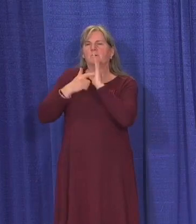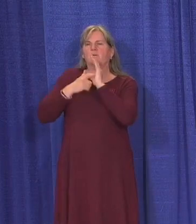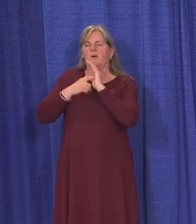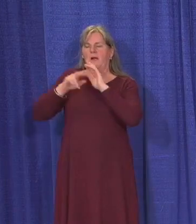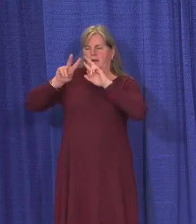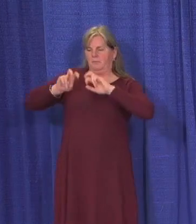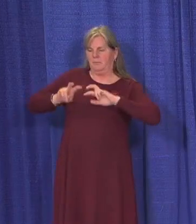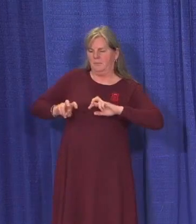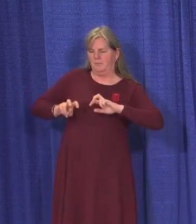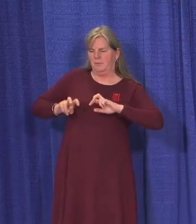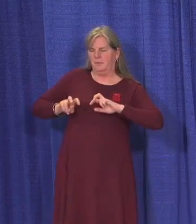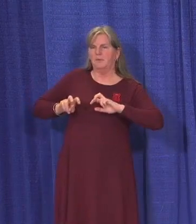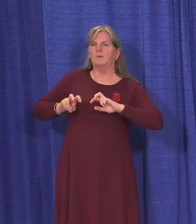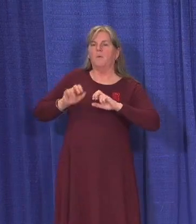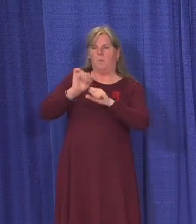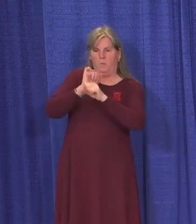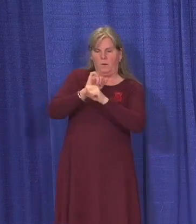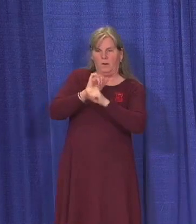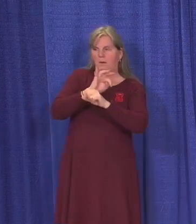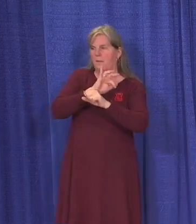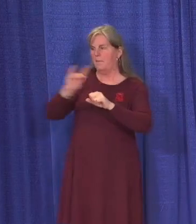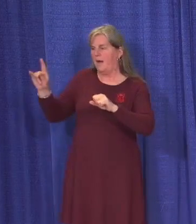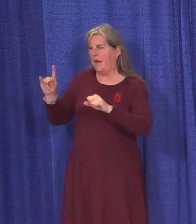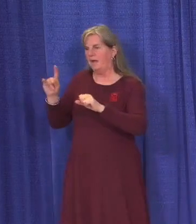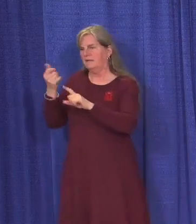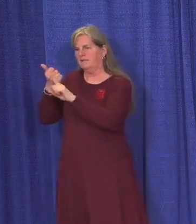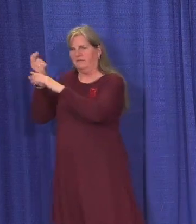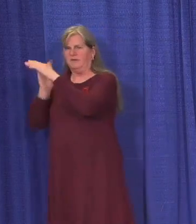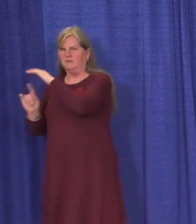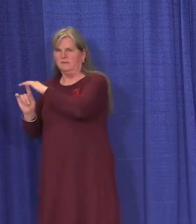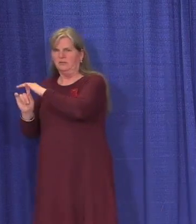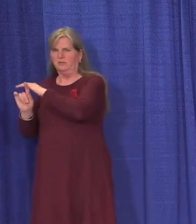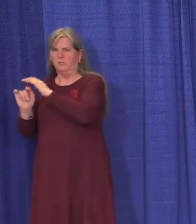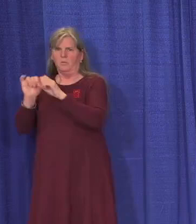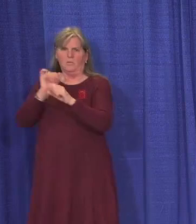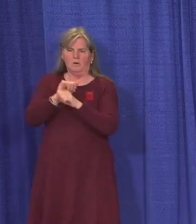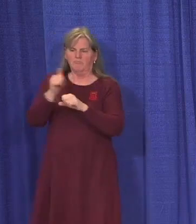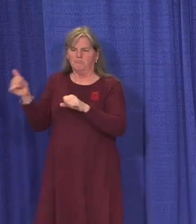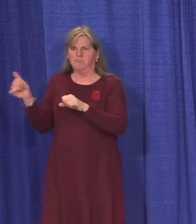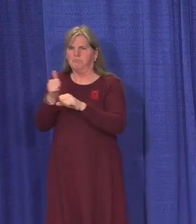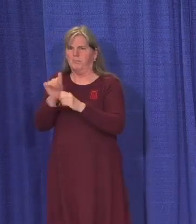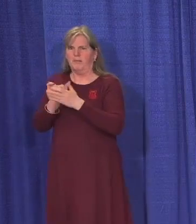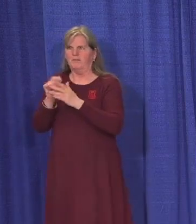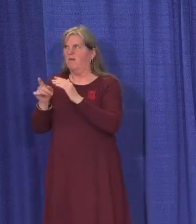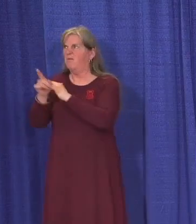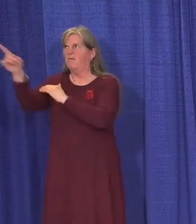who are exempt from the self-isolation but do have an